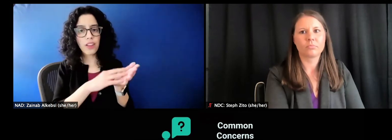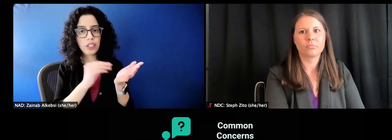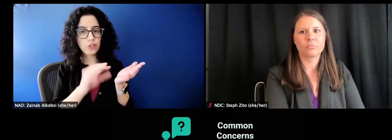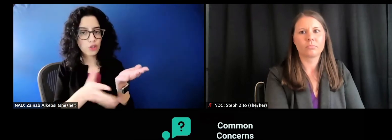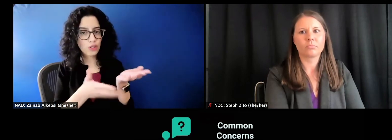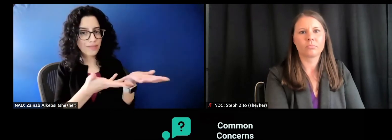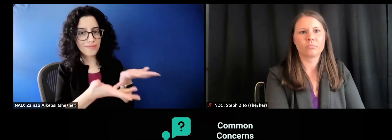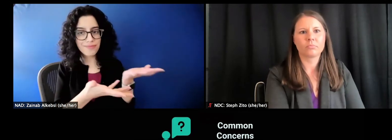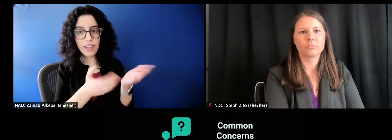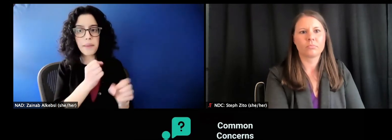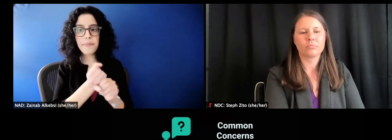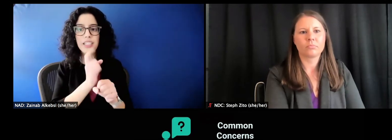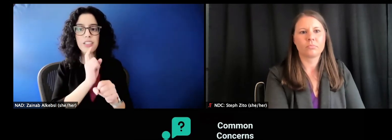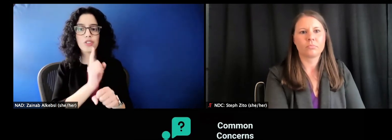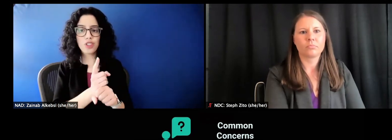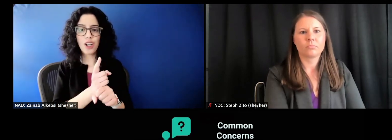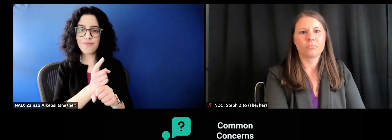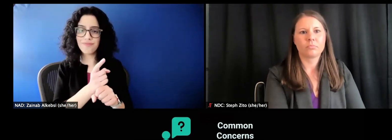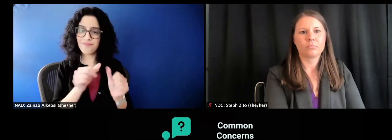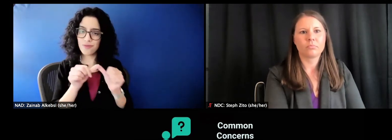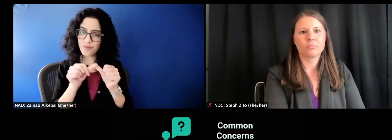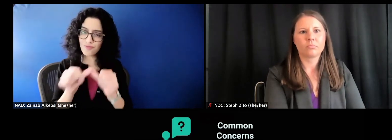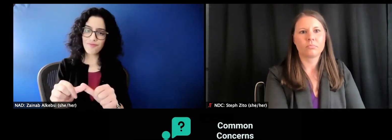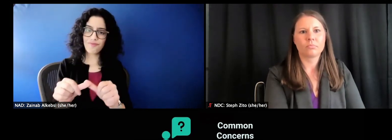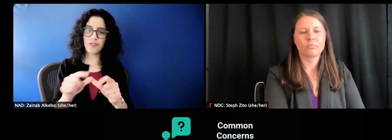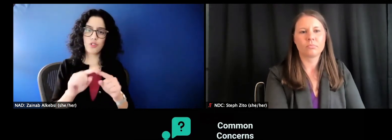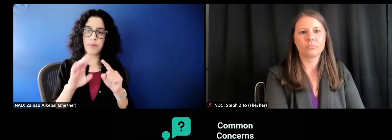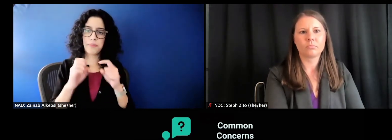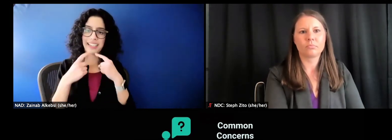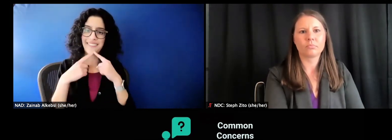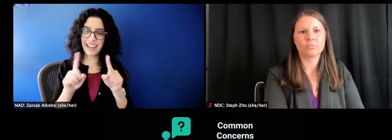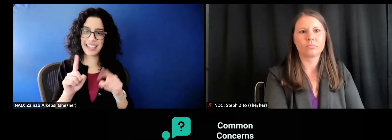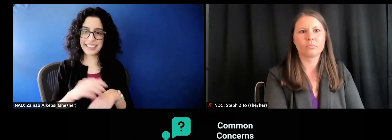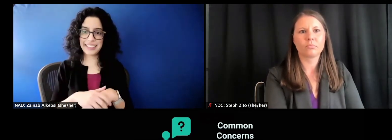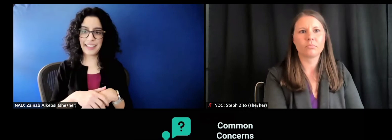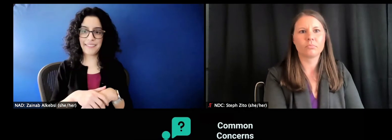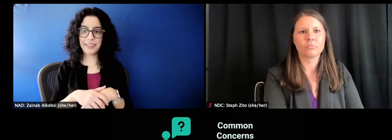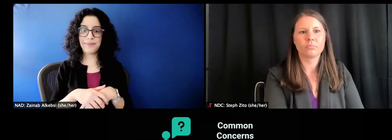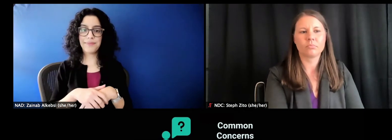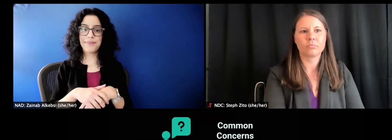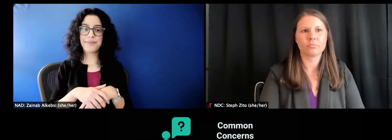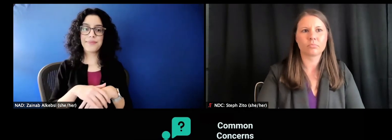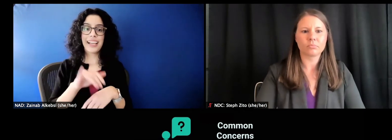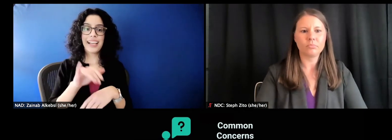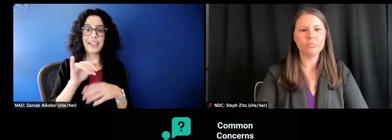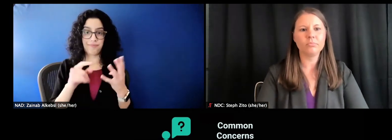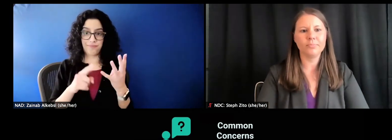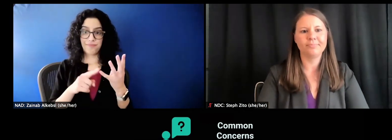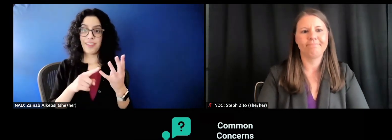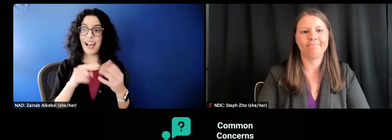to make sure that it continues to be effective.